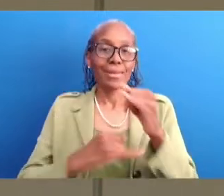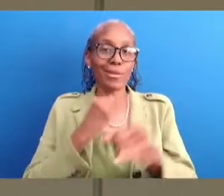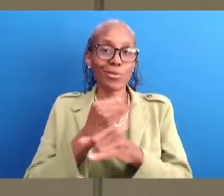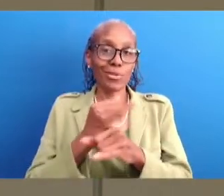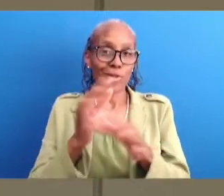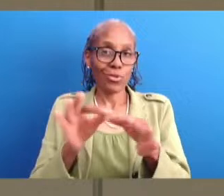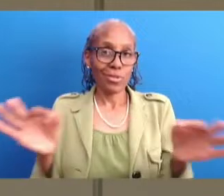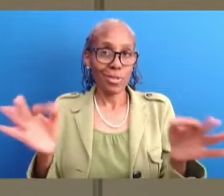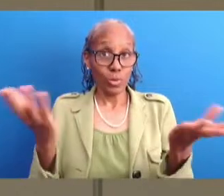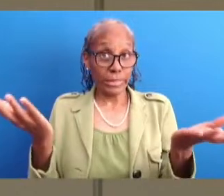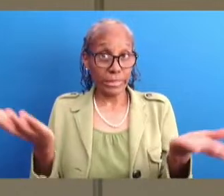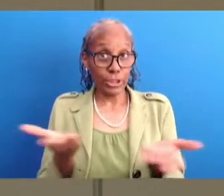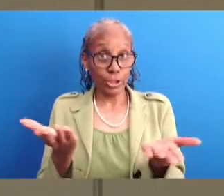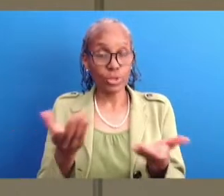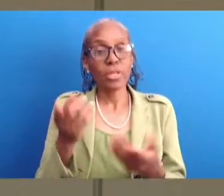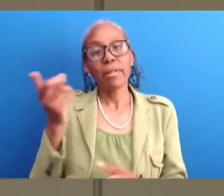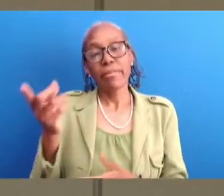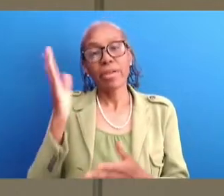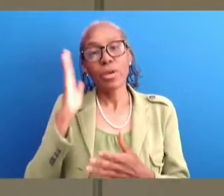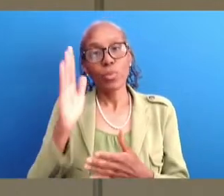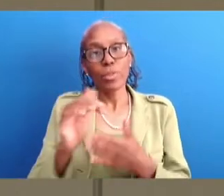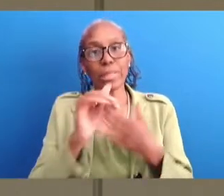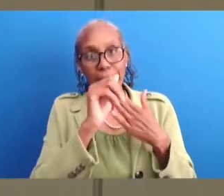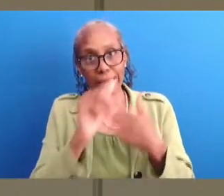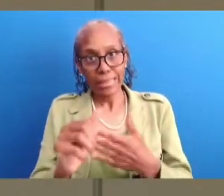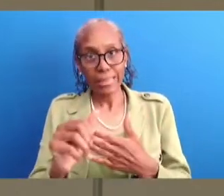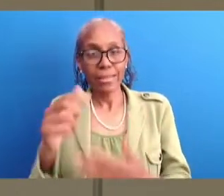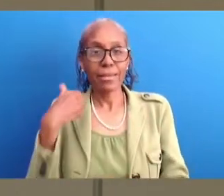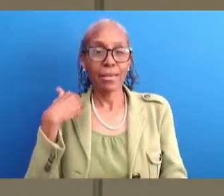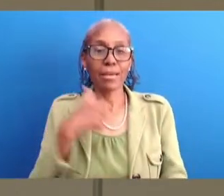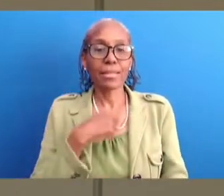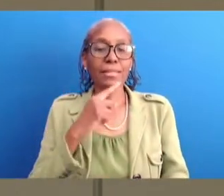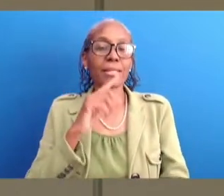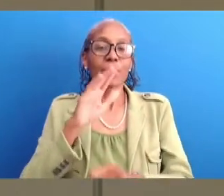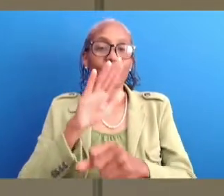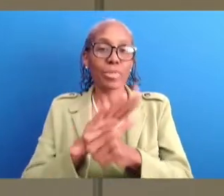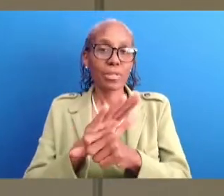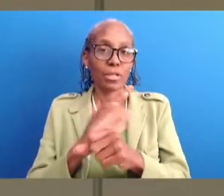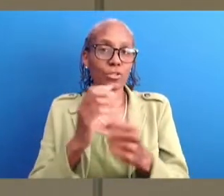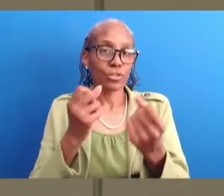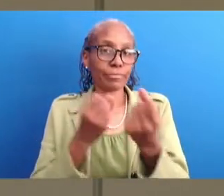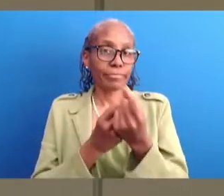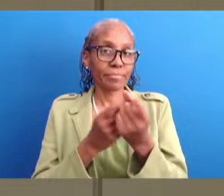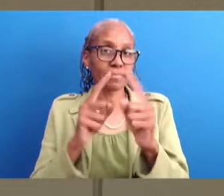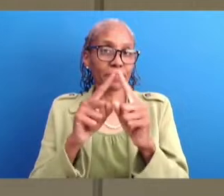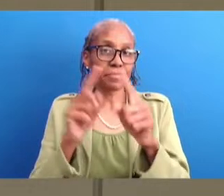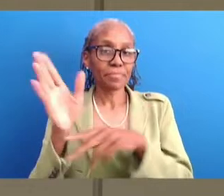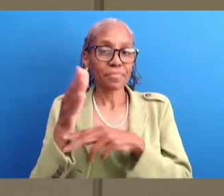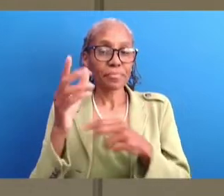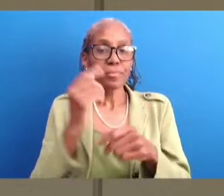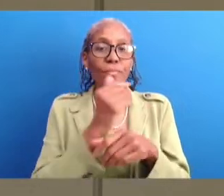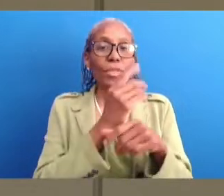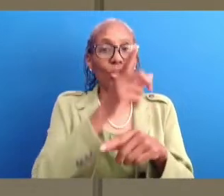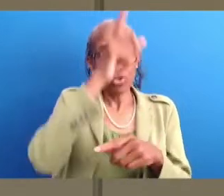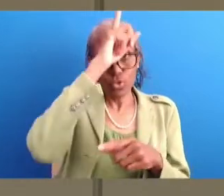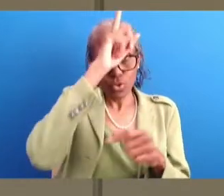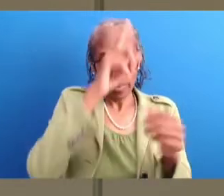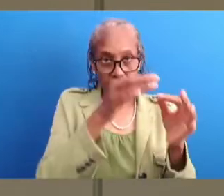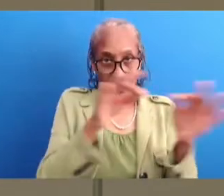VISITING FROM SOUTH ACADEMY OF INTERNATIONAL LANGUAGE ACADEMY THAT'S HERE AND THEY WILL BE